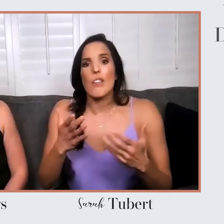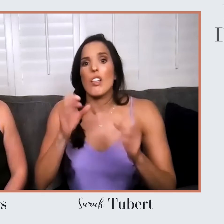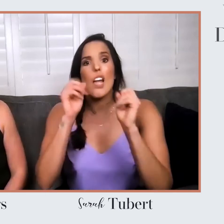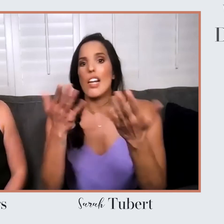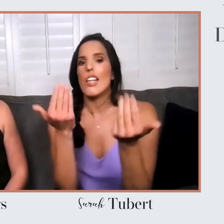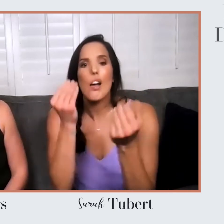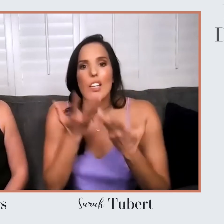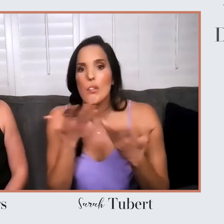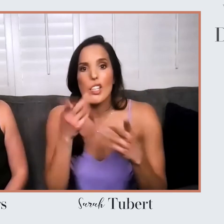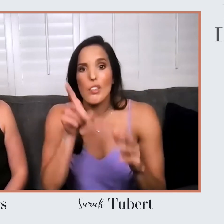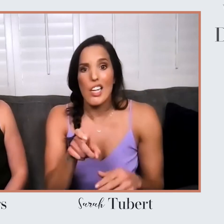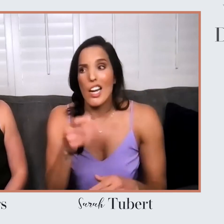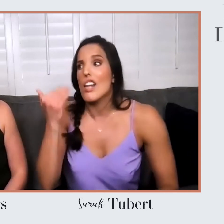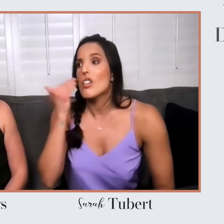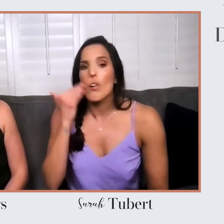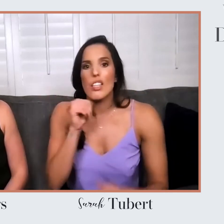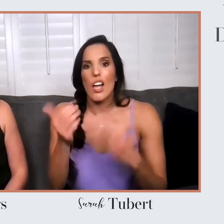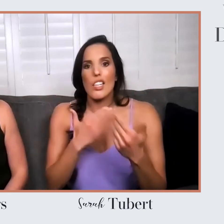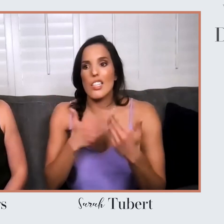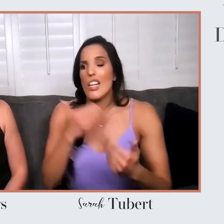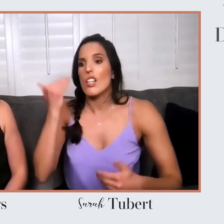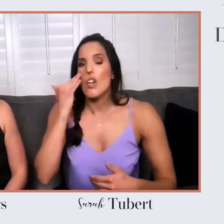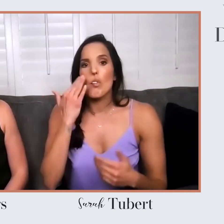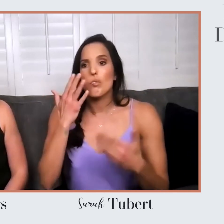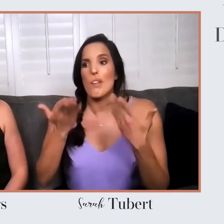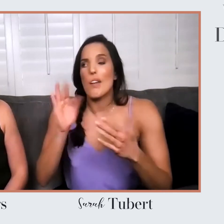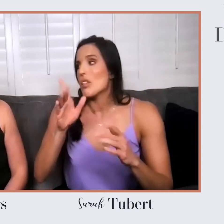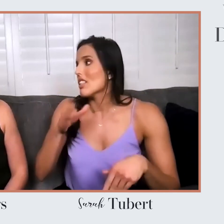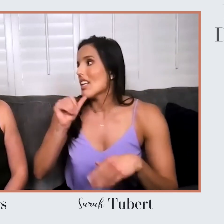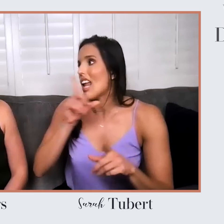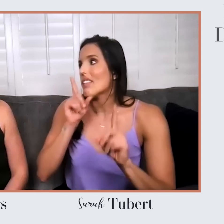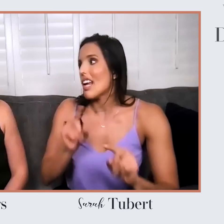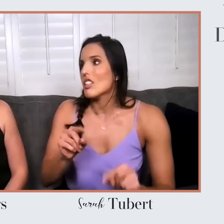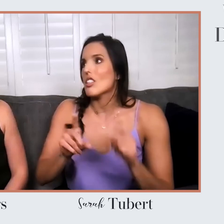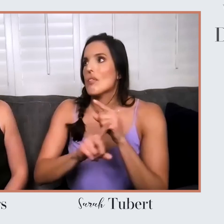be like, okay, tell me what you need. And I know that's not easy. I know maybe that person doesn't have the answers,